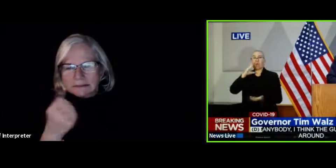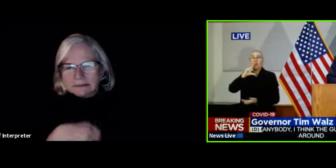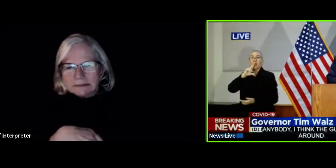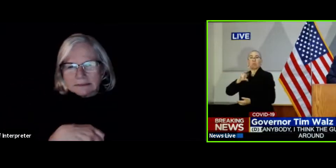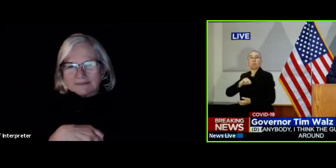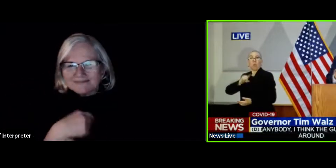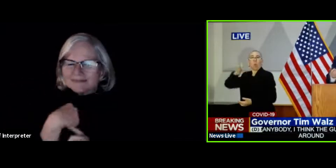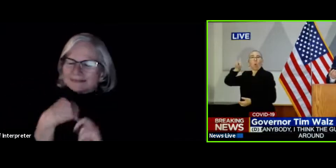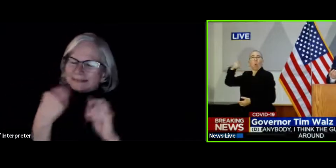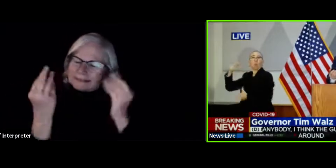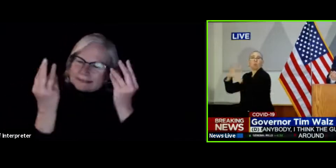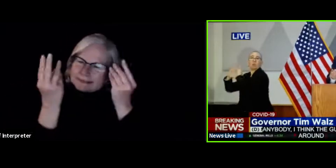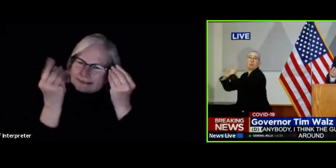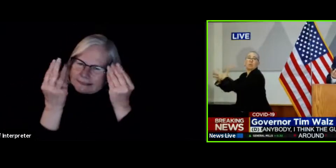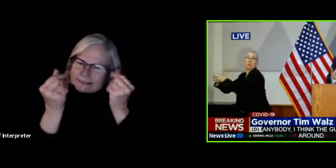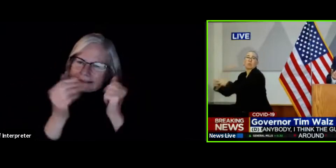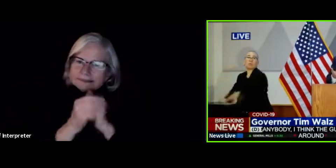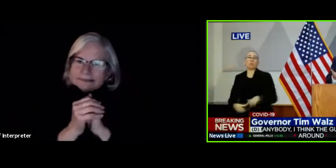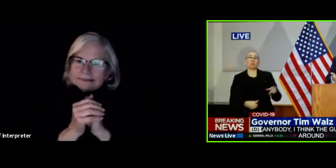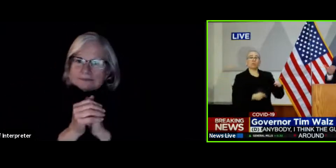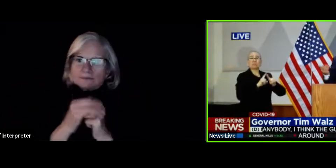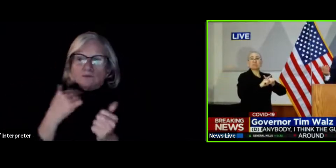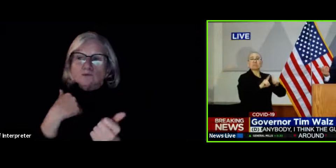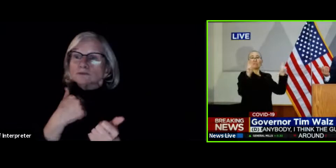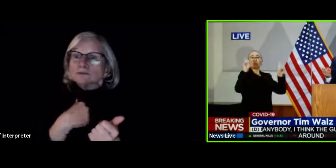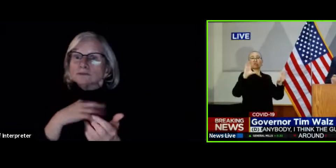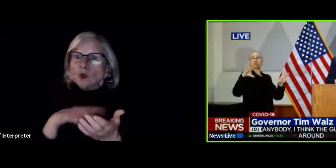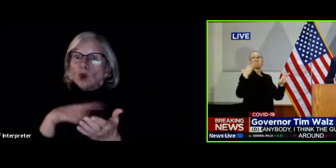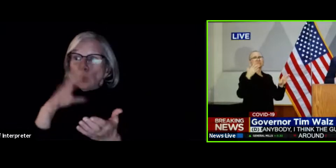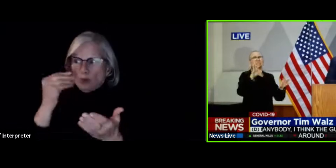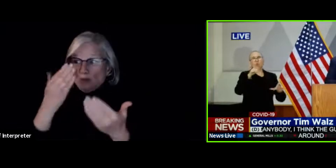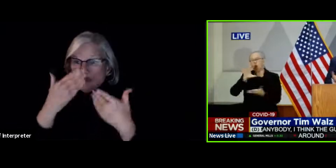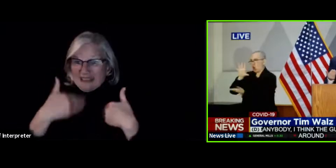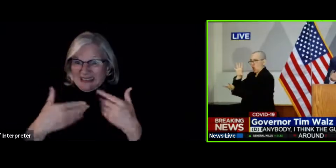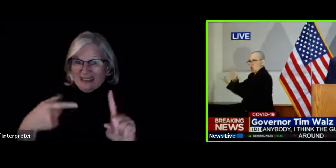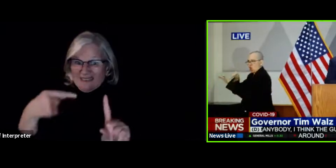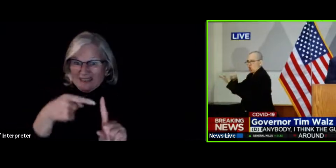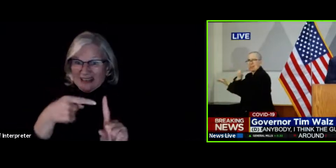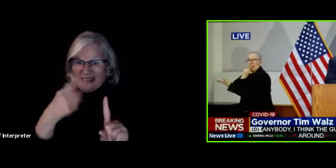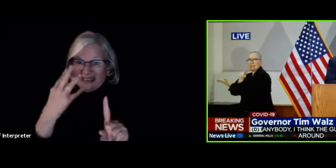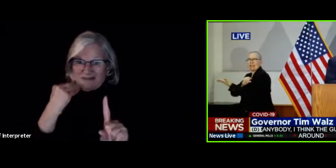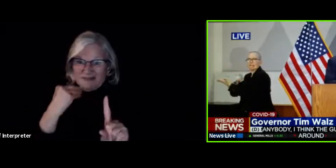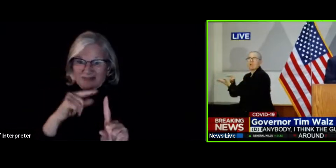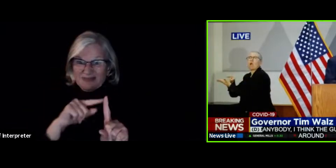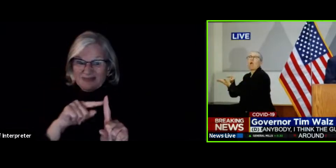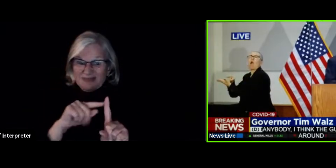MAYBE WHAT WE LEARNED FROM THANKSGIVING, THAT IF WE CAN APPLY TO CHRISTMAS, IF WHAT DID WORK, WHAT DIDN'T WORK,